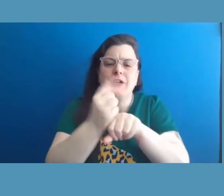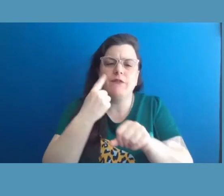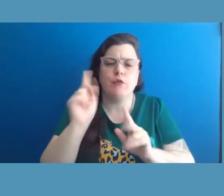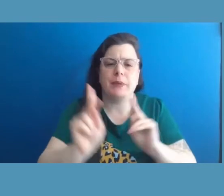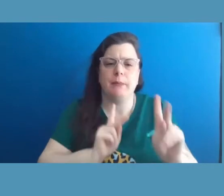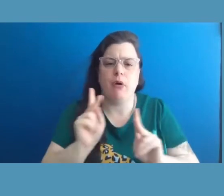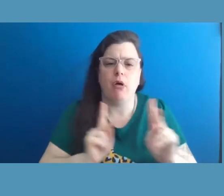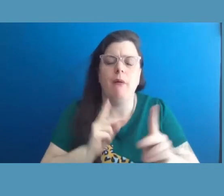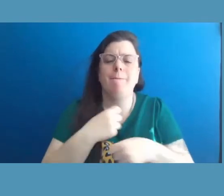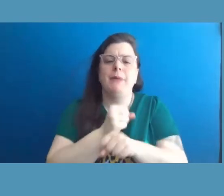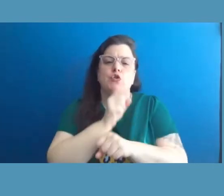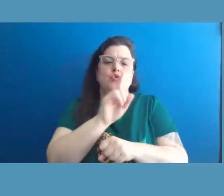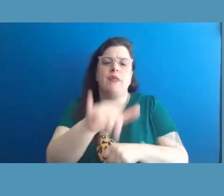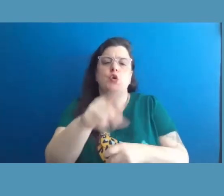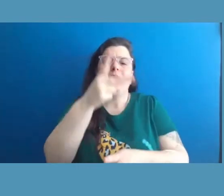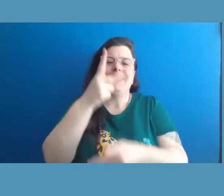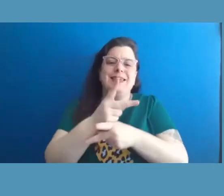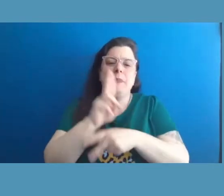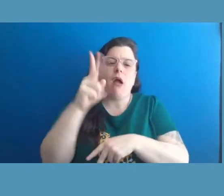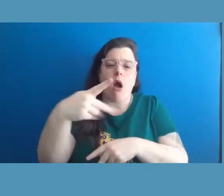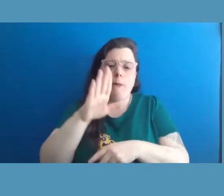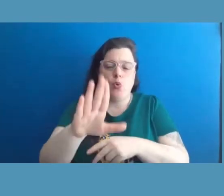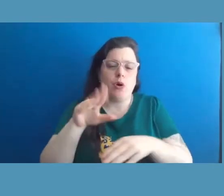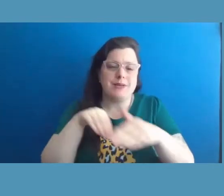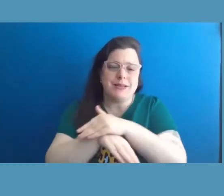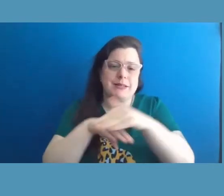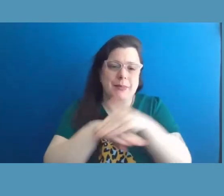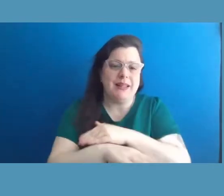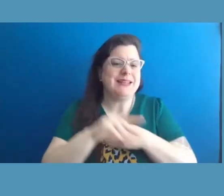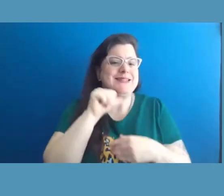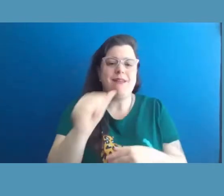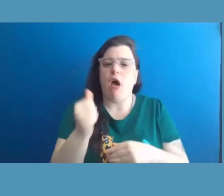doing and making sure it is working for people. Make sure that you are keeping up